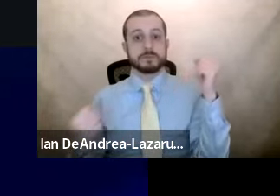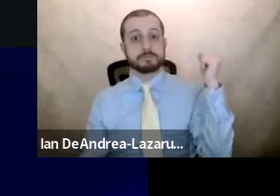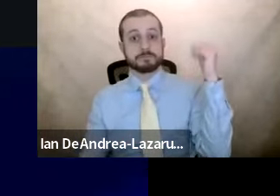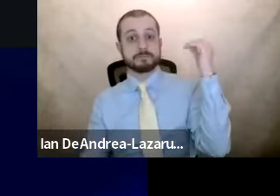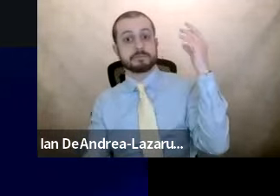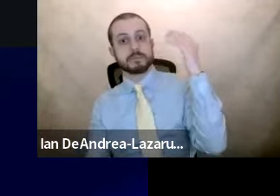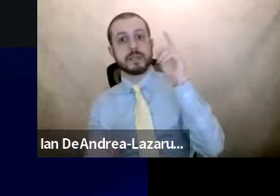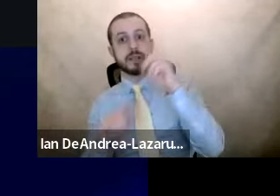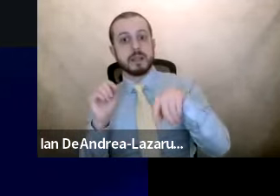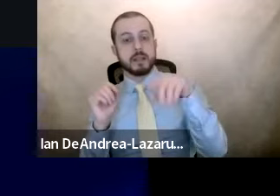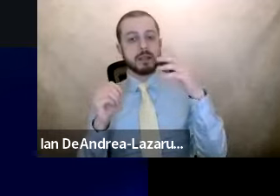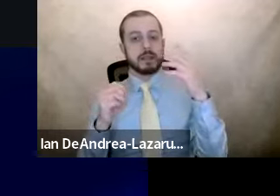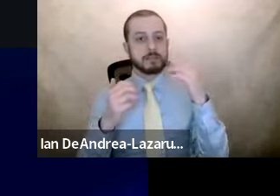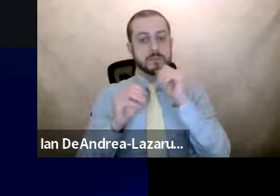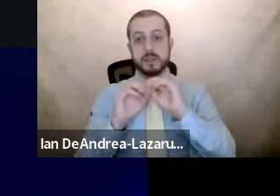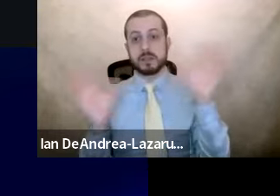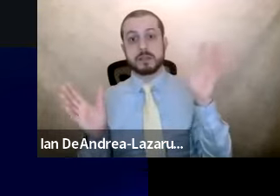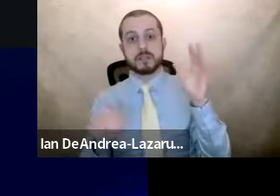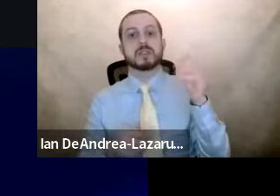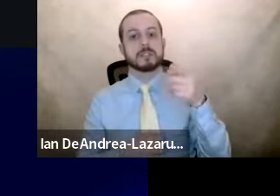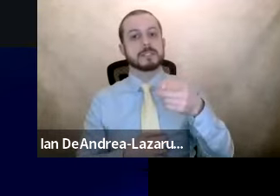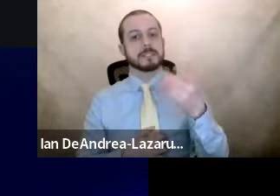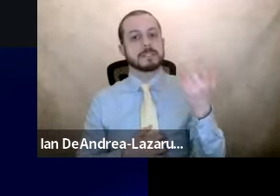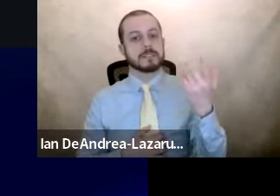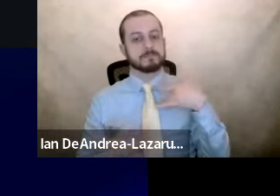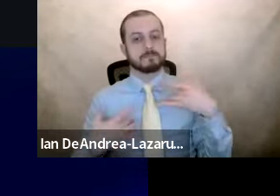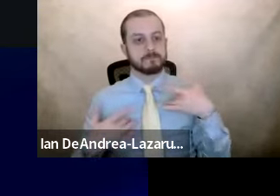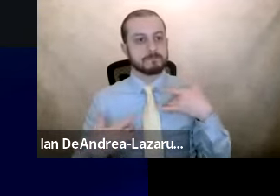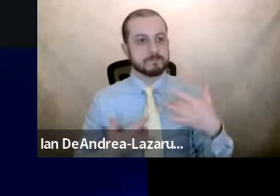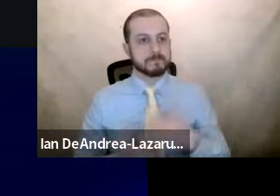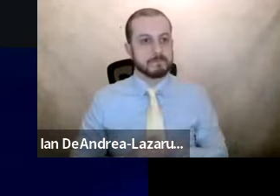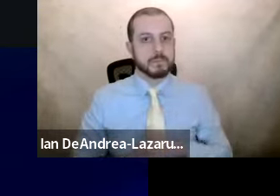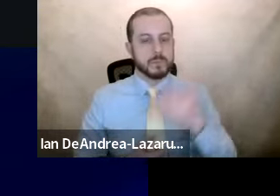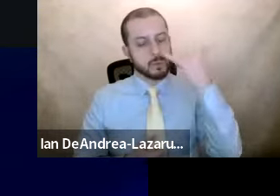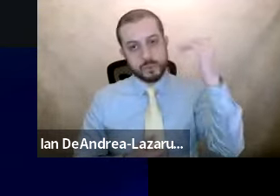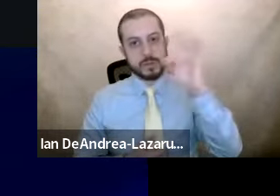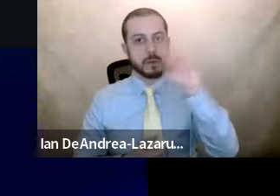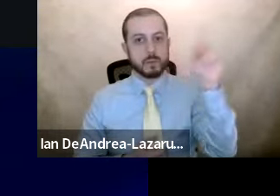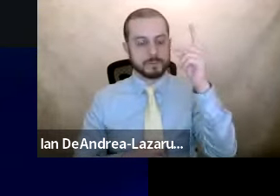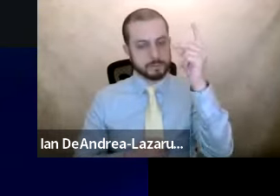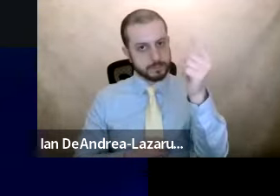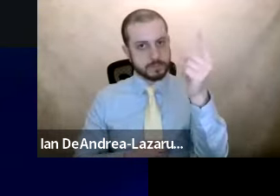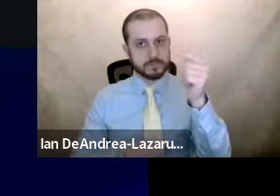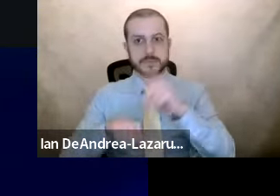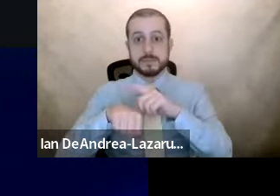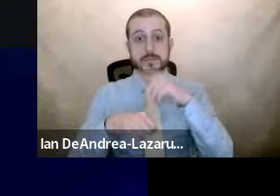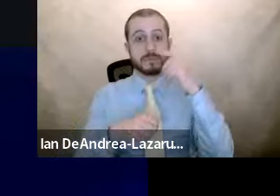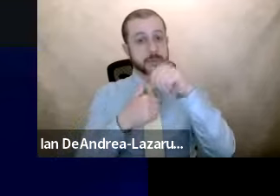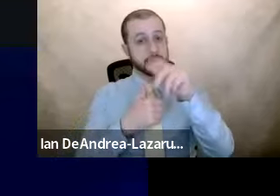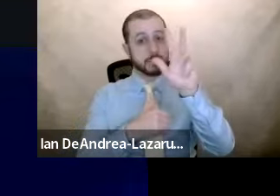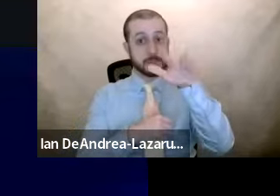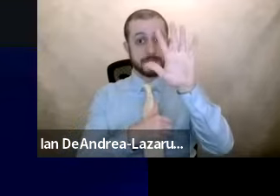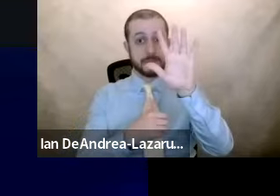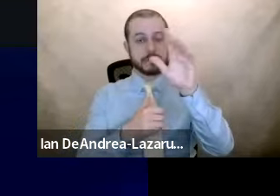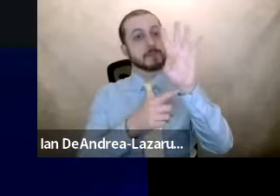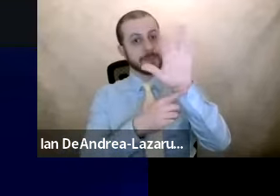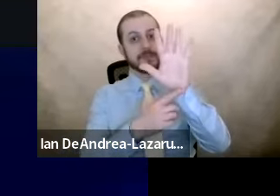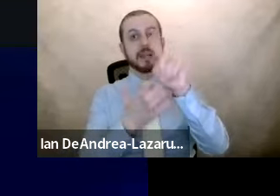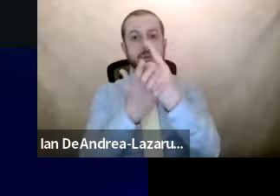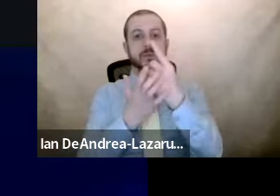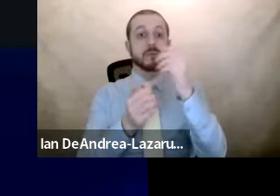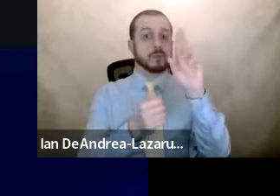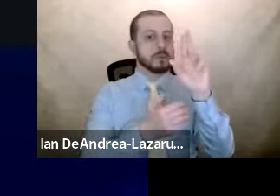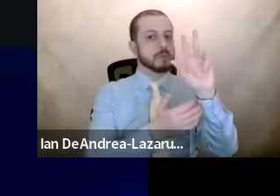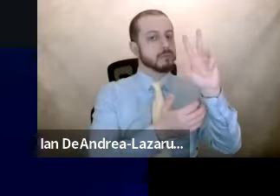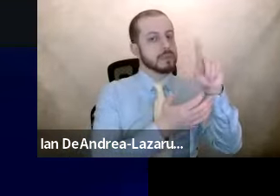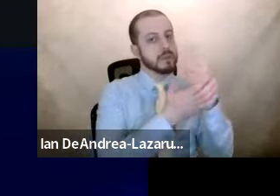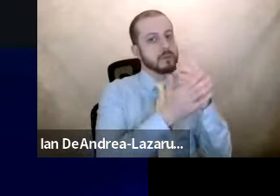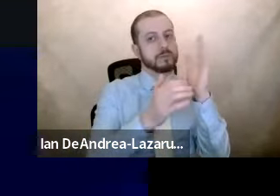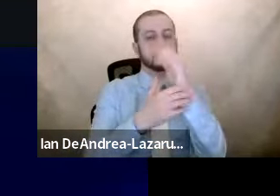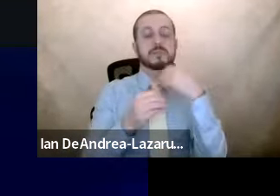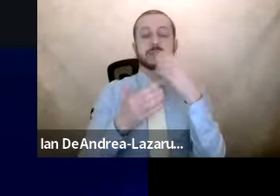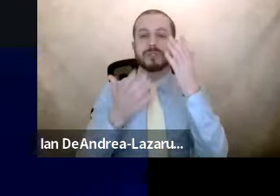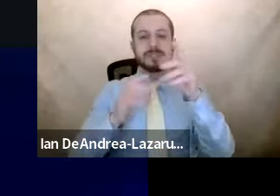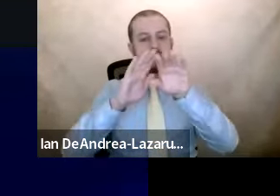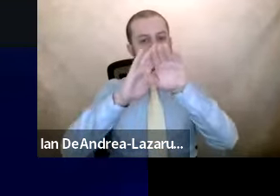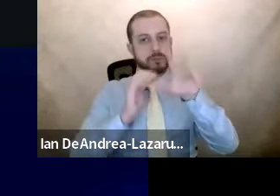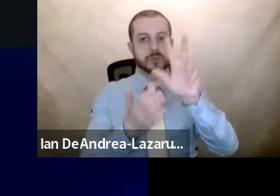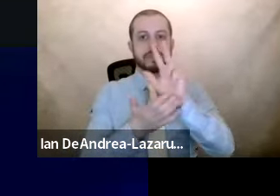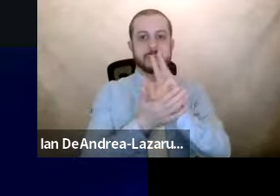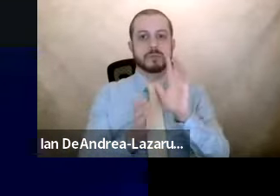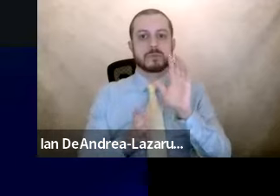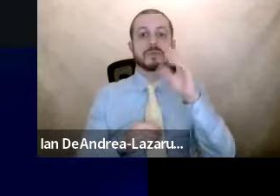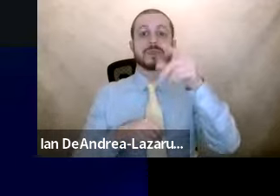Now that you know what the signs of a stroke are, FAST, facial droop, arm droop, slurred speech and sign, time. Make sure to call. And if you're not sure,